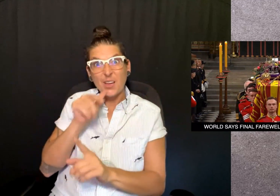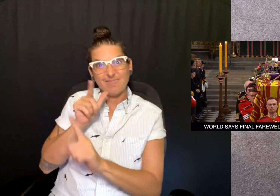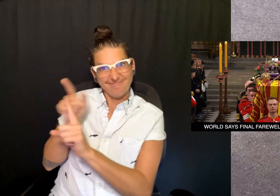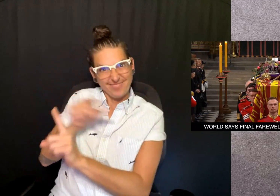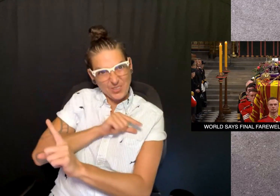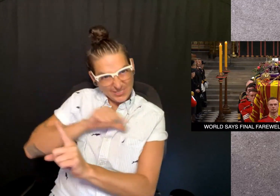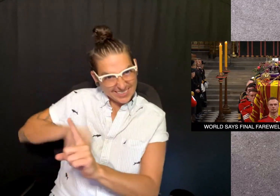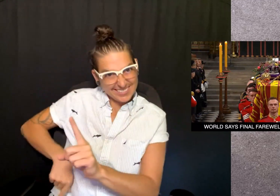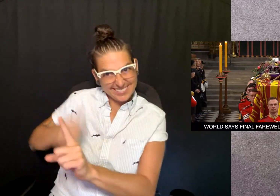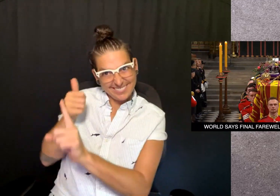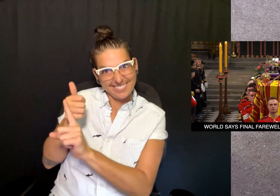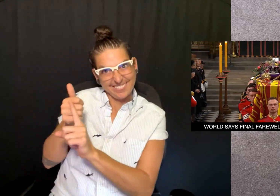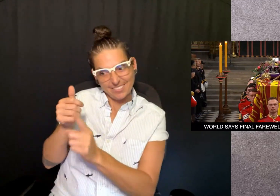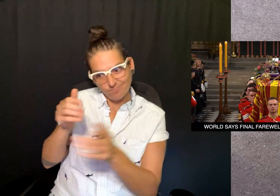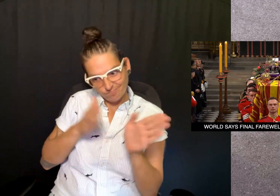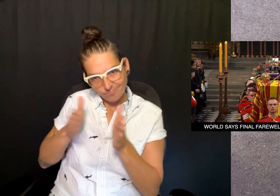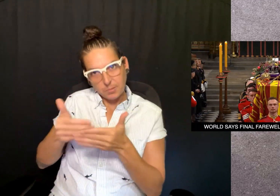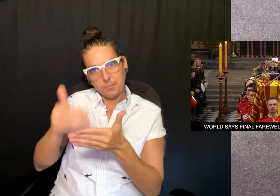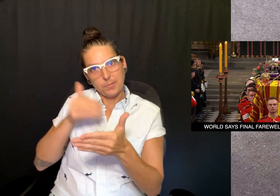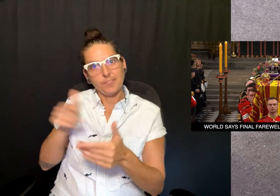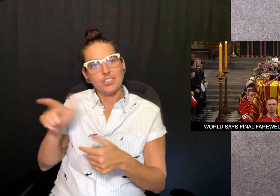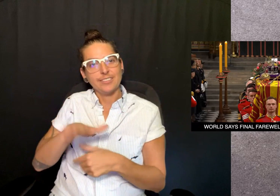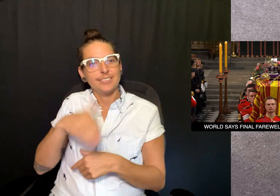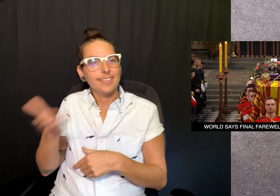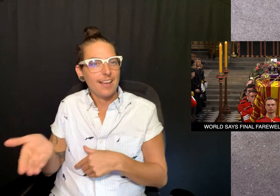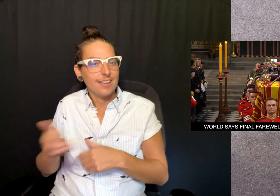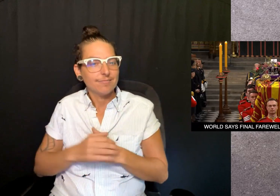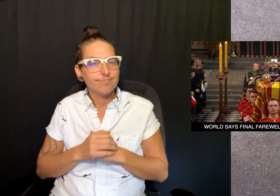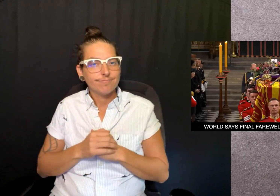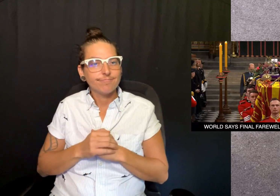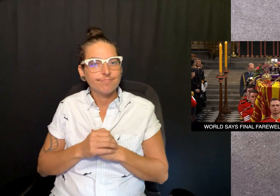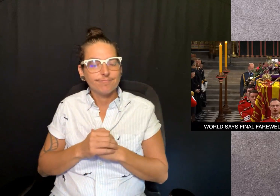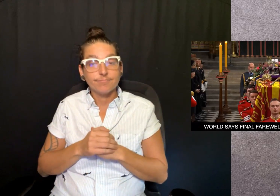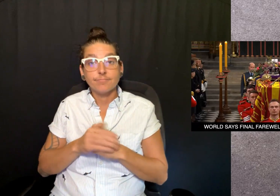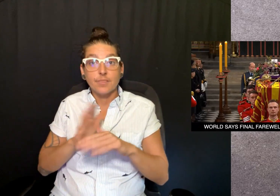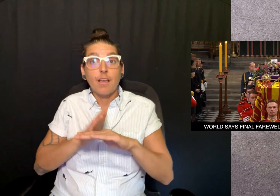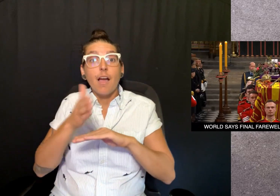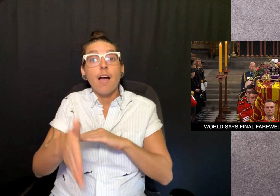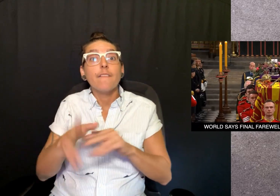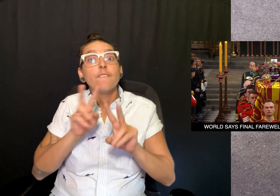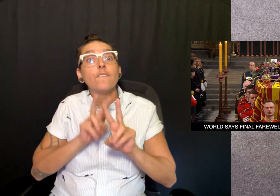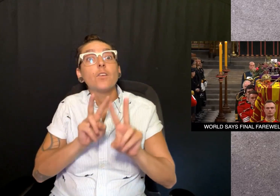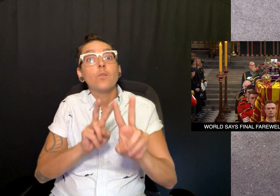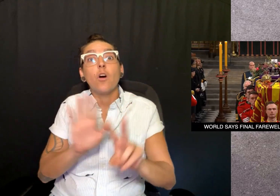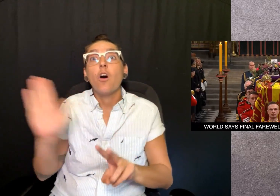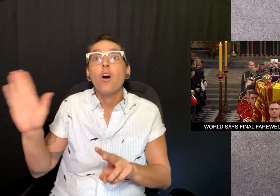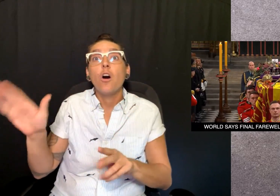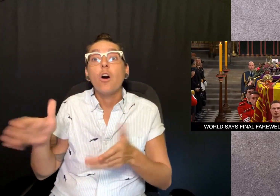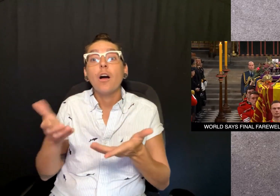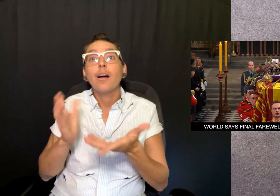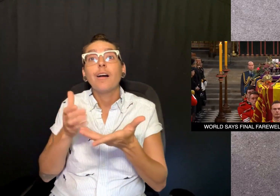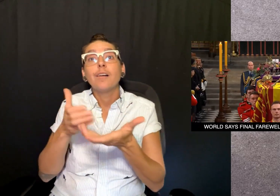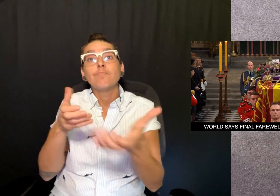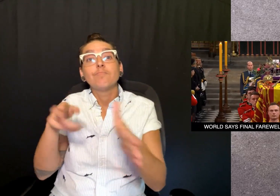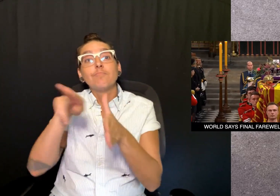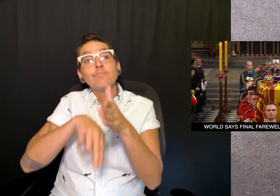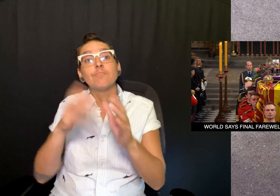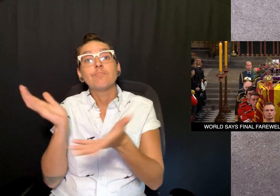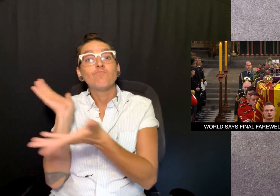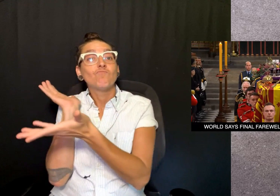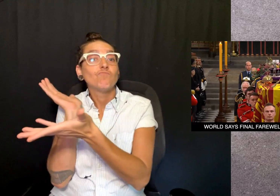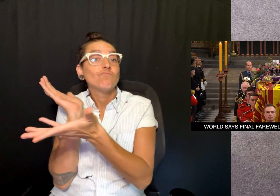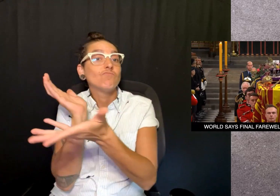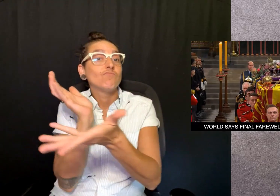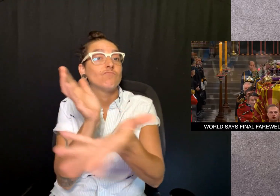before she died after the funeral her casket was carried through